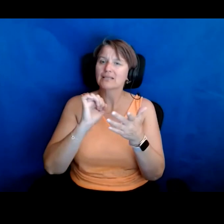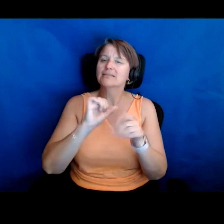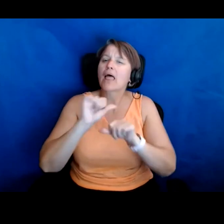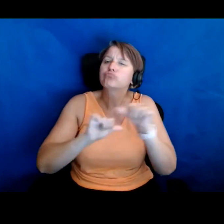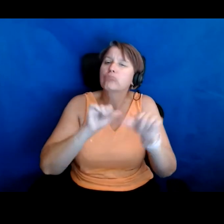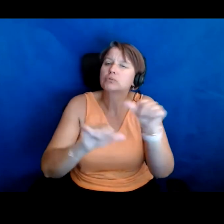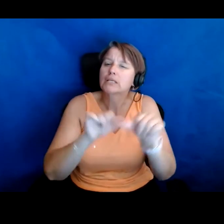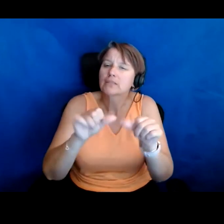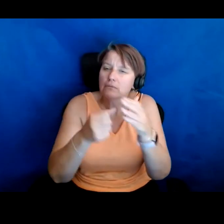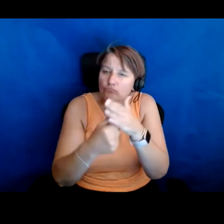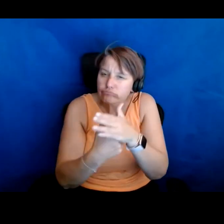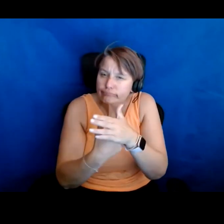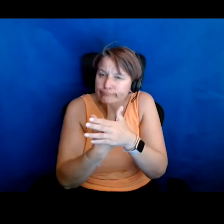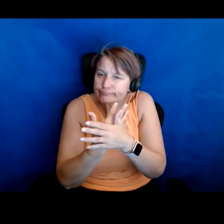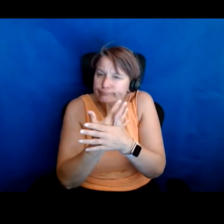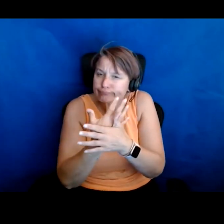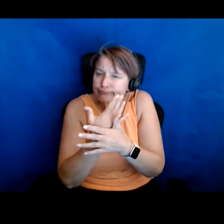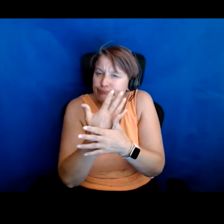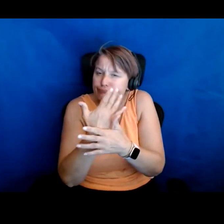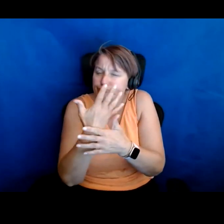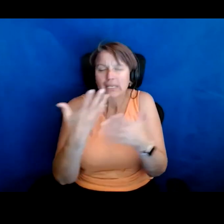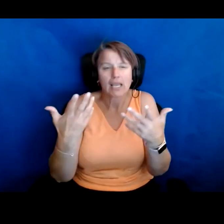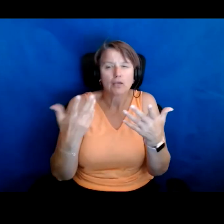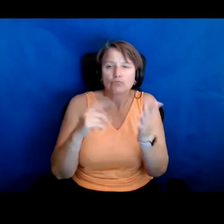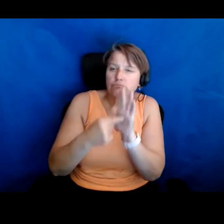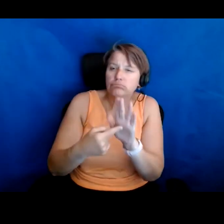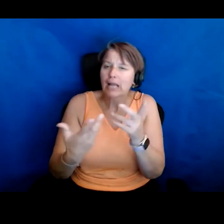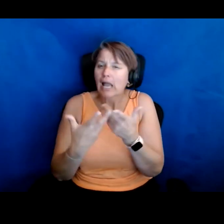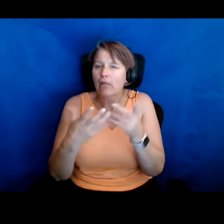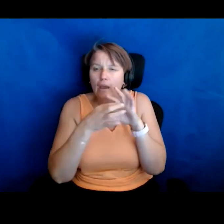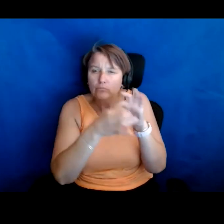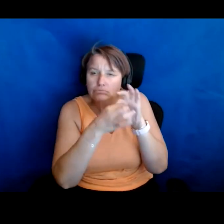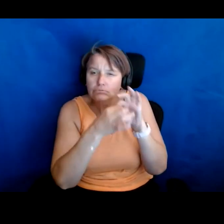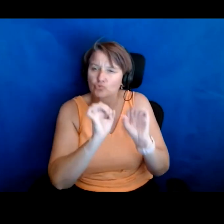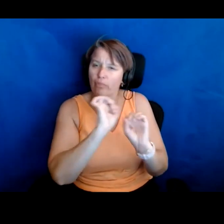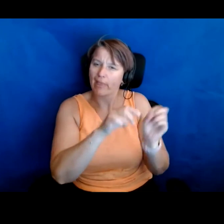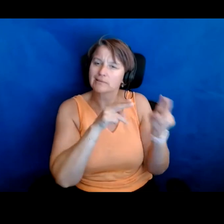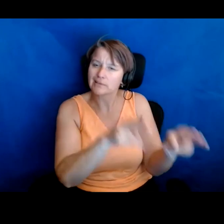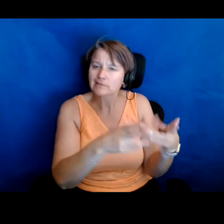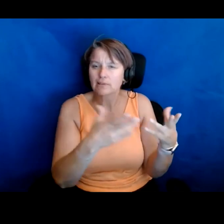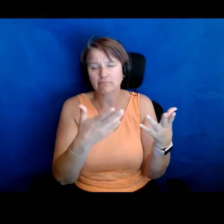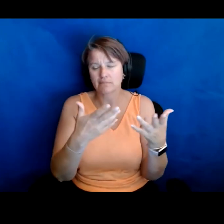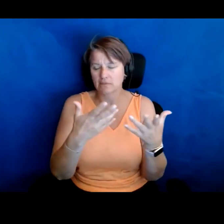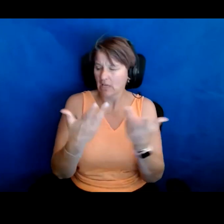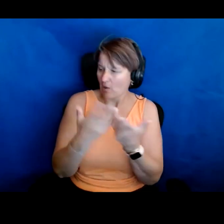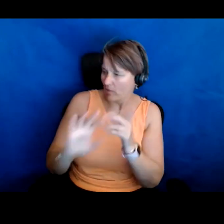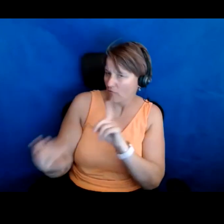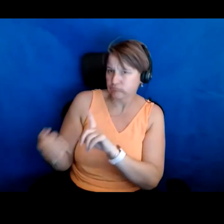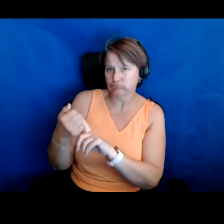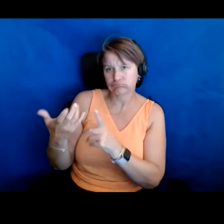And seeing like, showing how they've, like, been connected to their systems and how they've like had impacts outside of themselves.